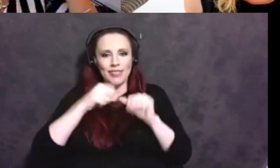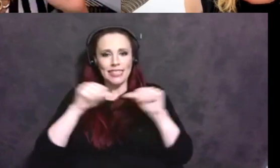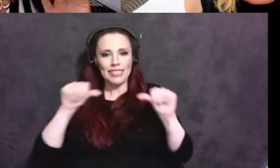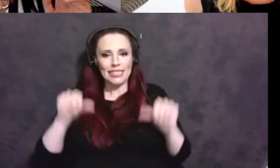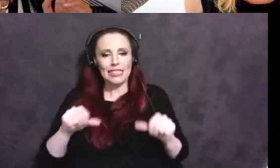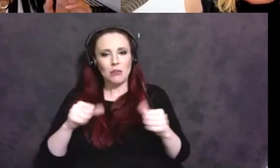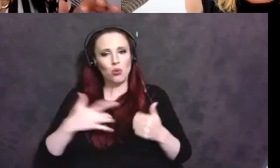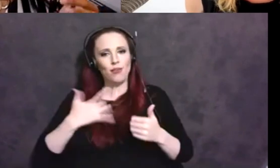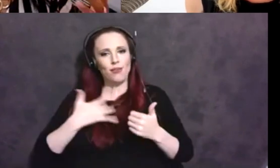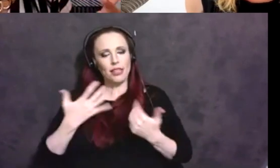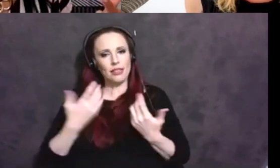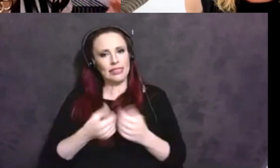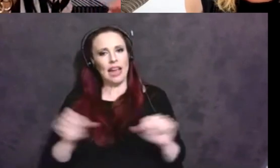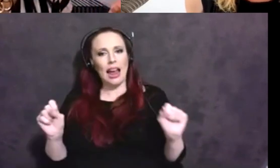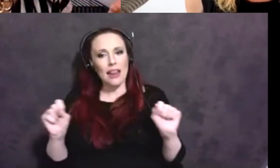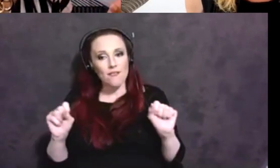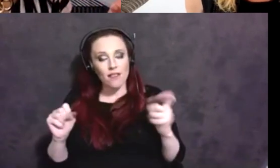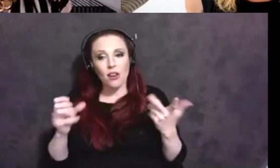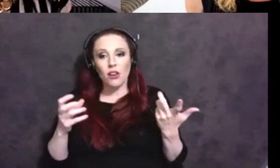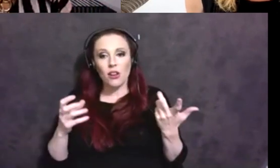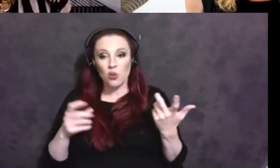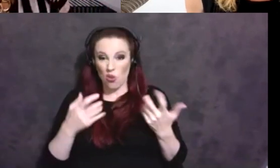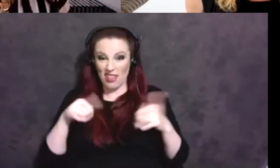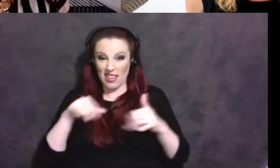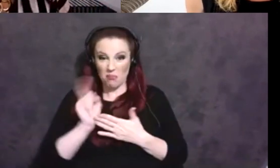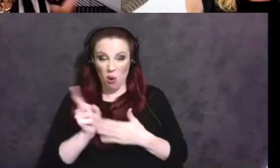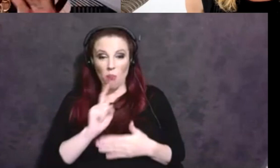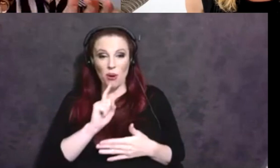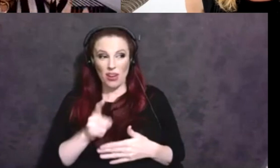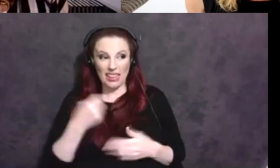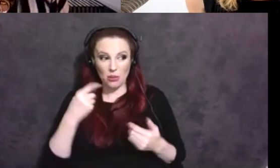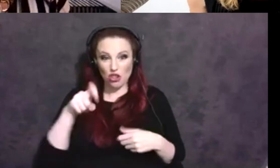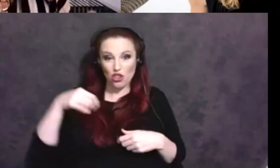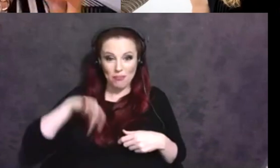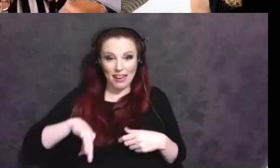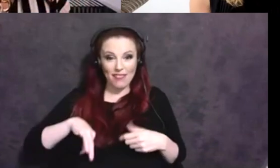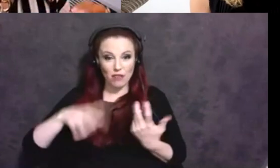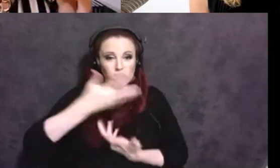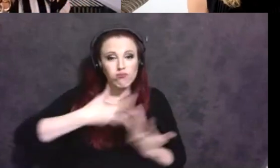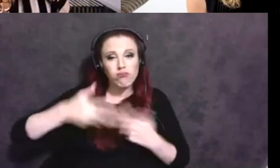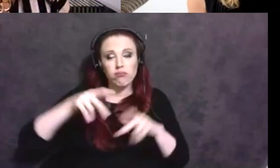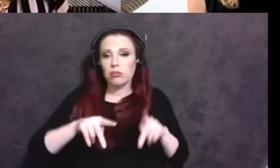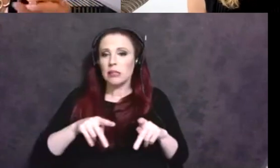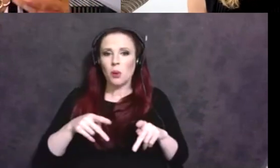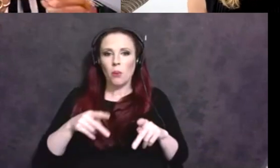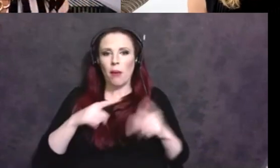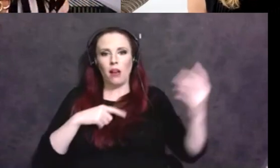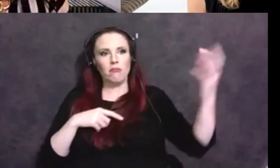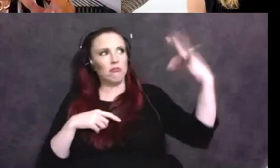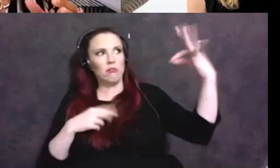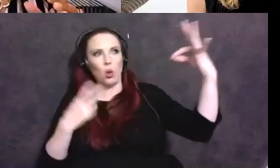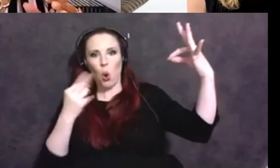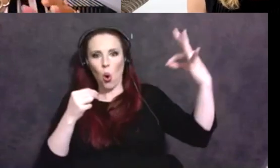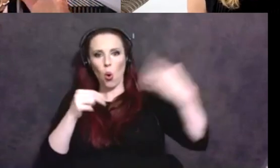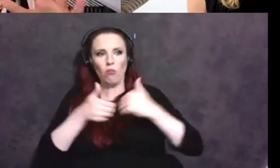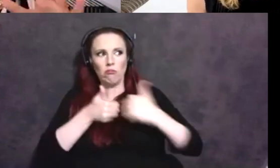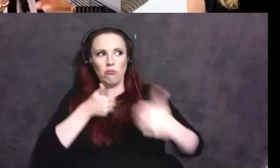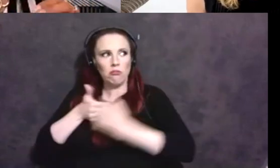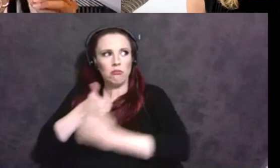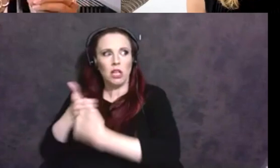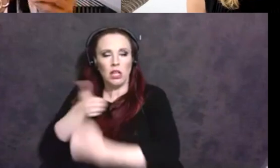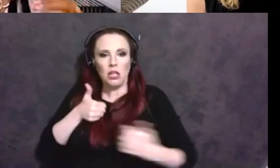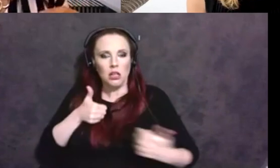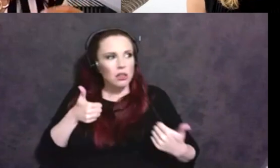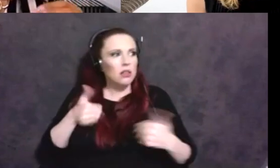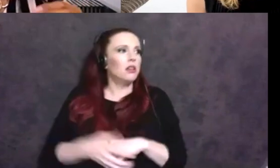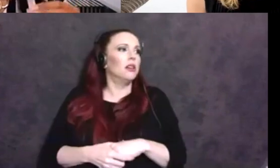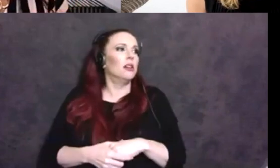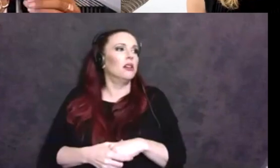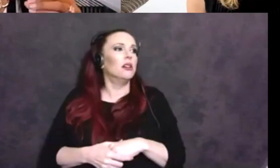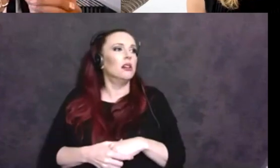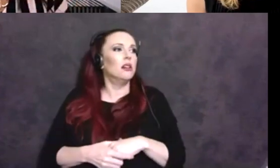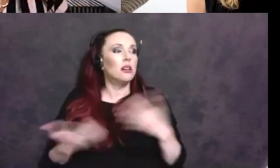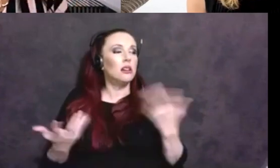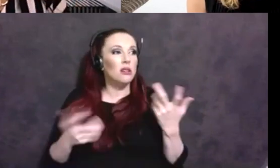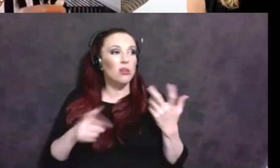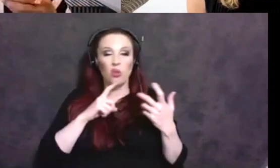Right. We deeply crave our nervous system to be calm.